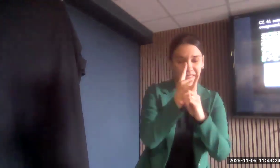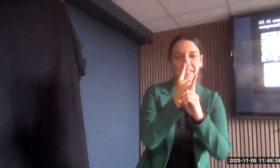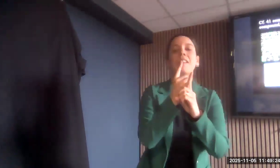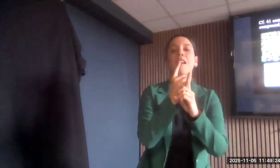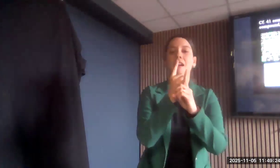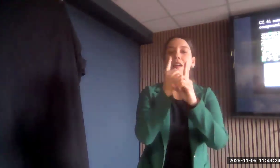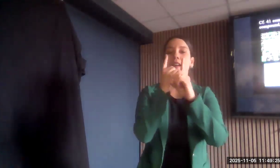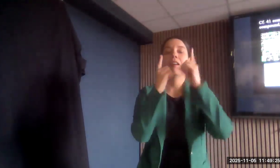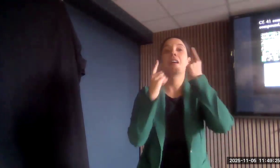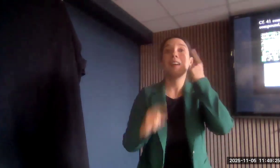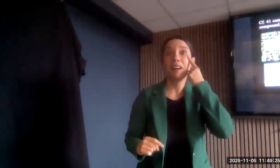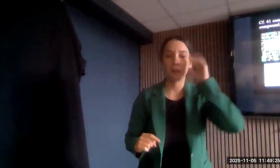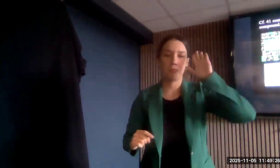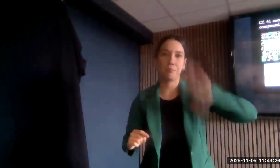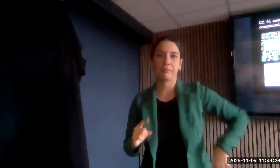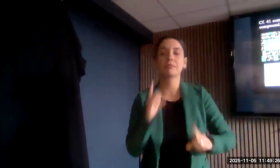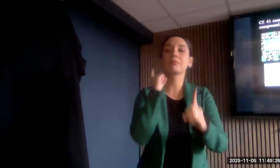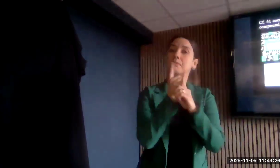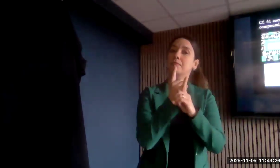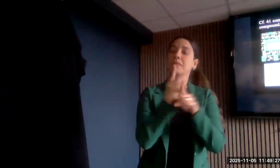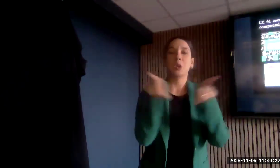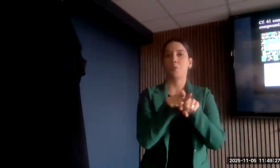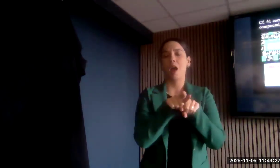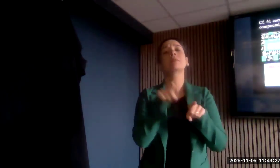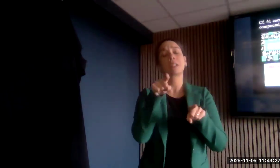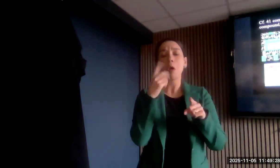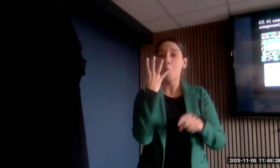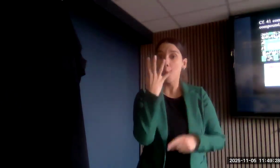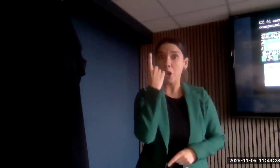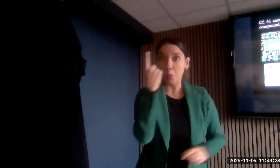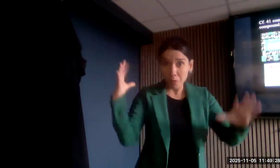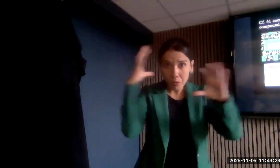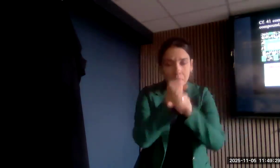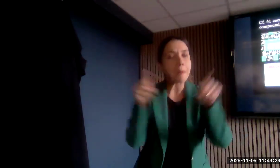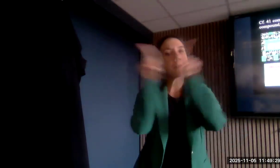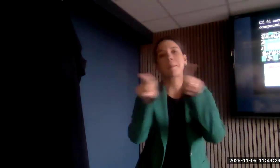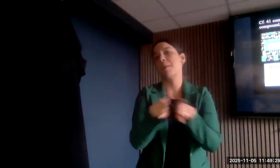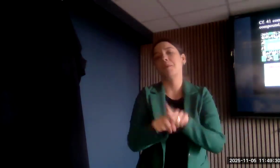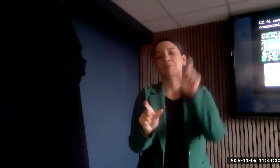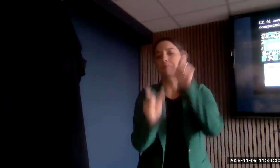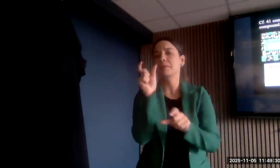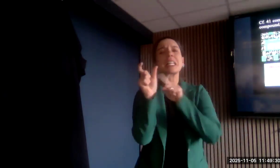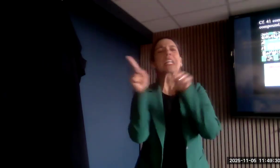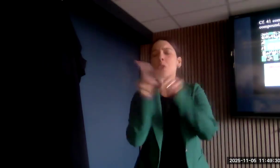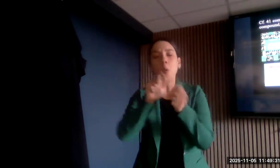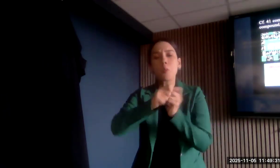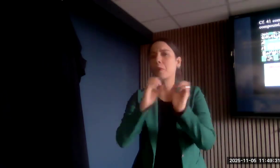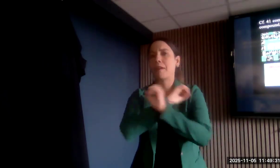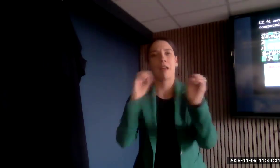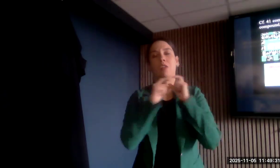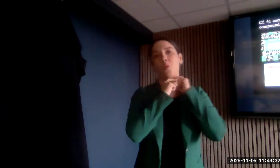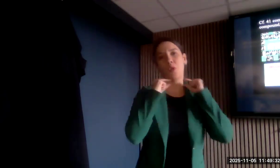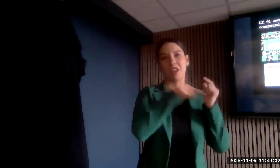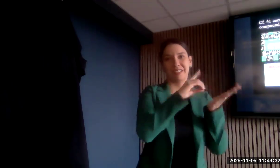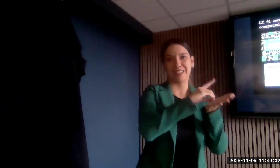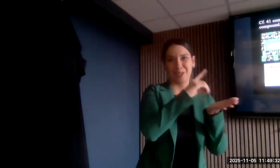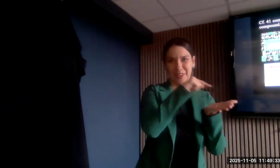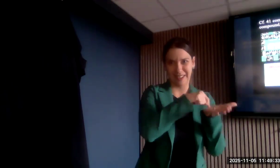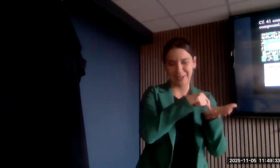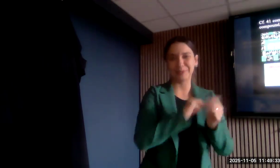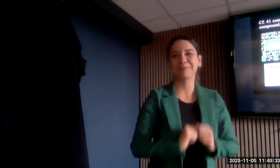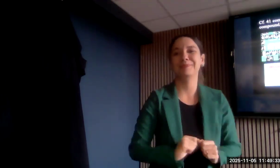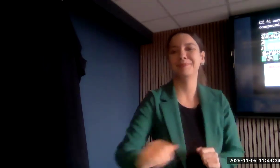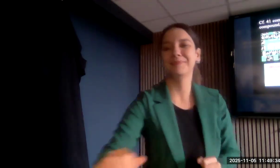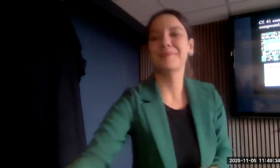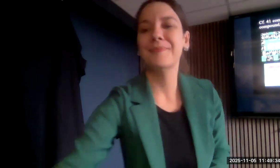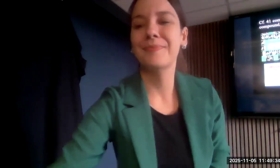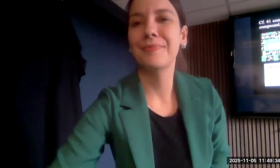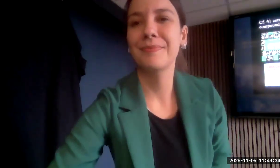So, for example, the sign for FIND. Before that was a compound sign, and now that's been replaced by just one of the two signs that previously formed that compound.